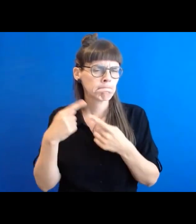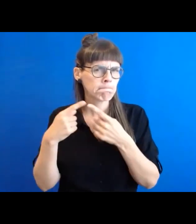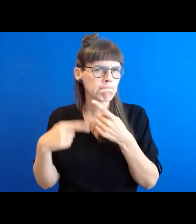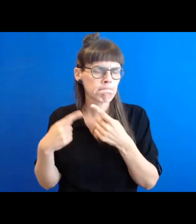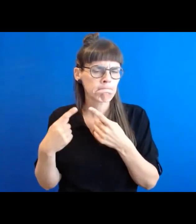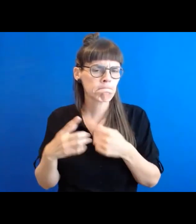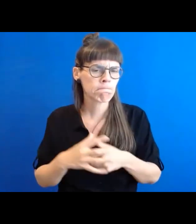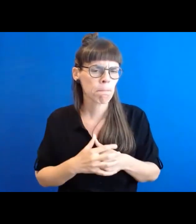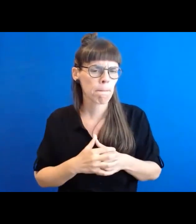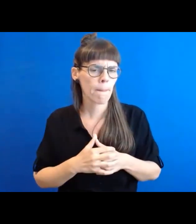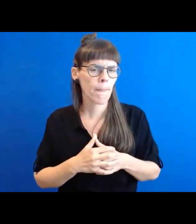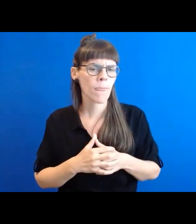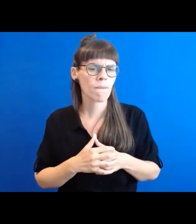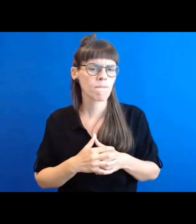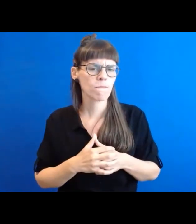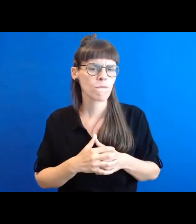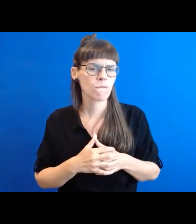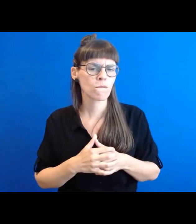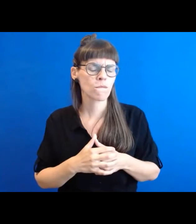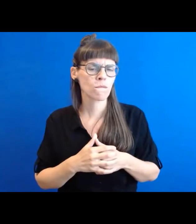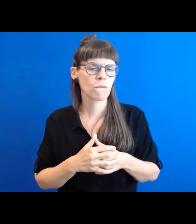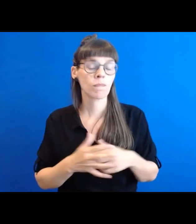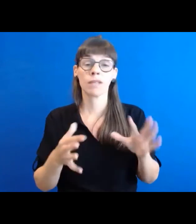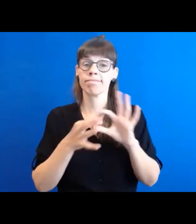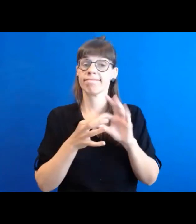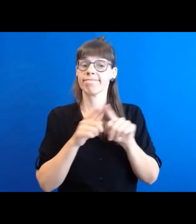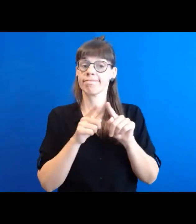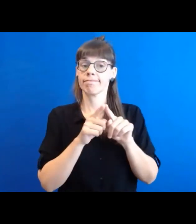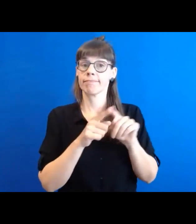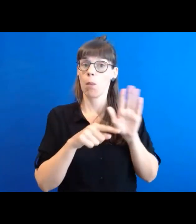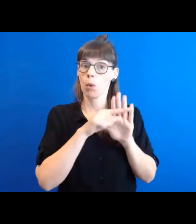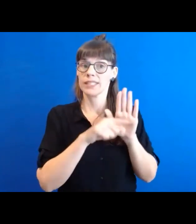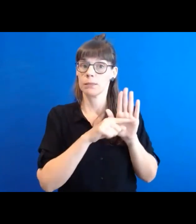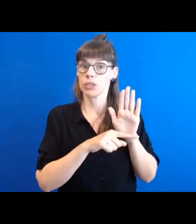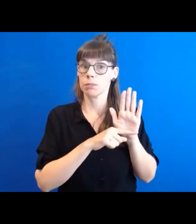the challenges faced by the people with disabilities and ways